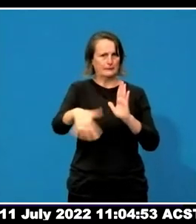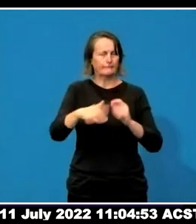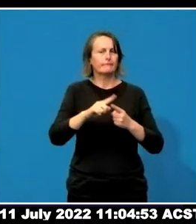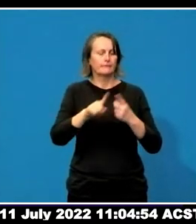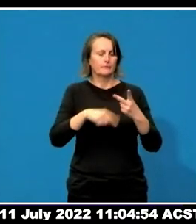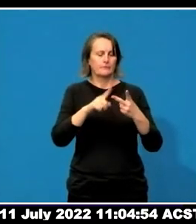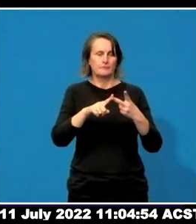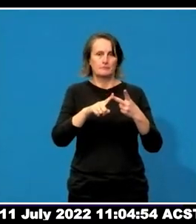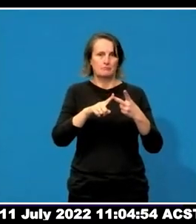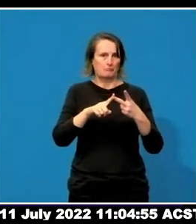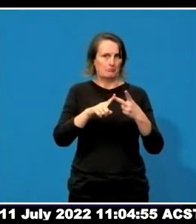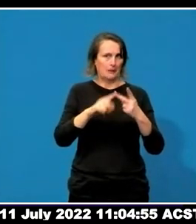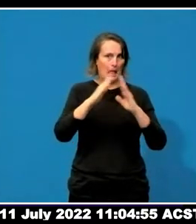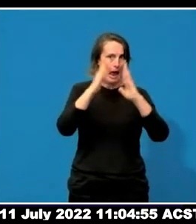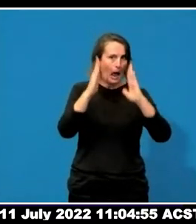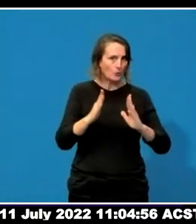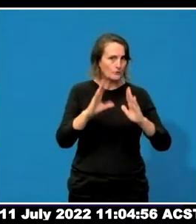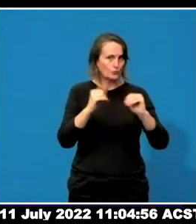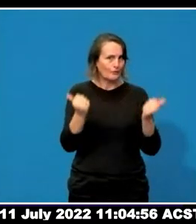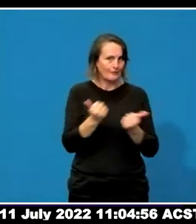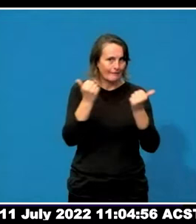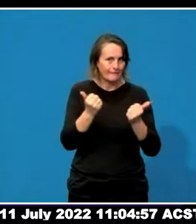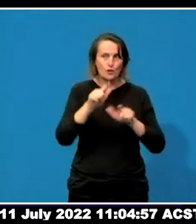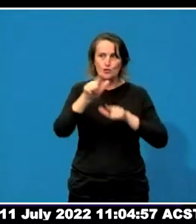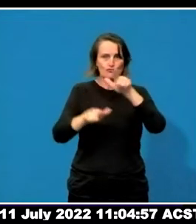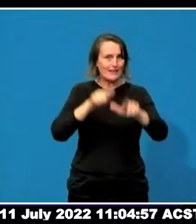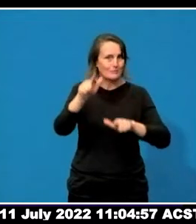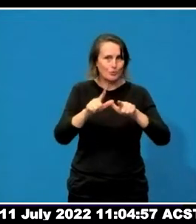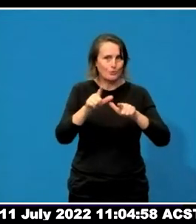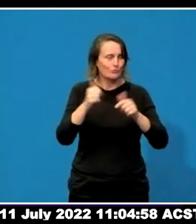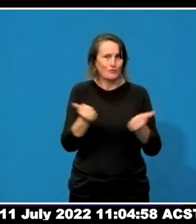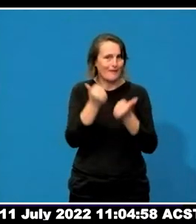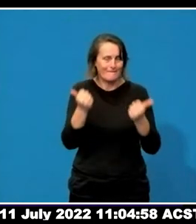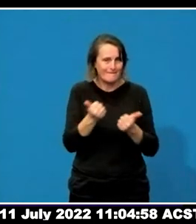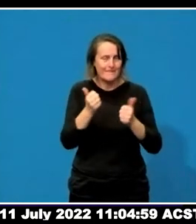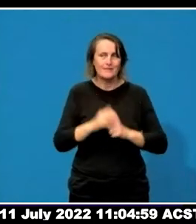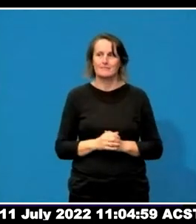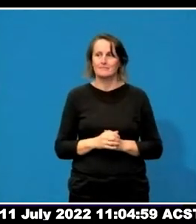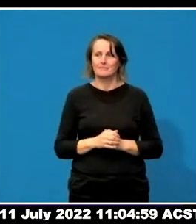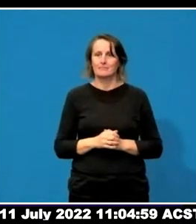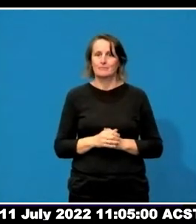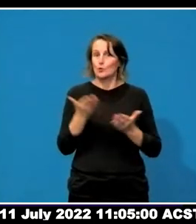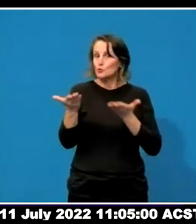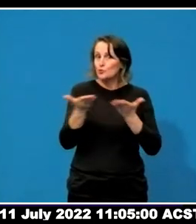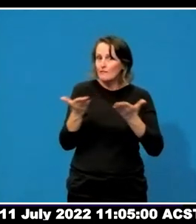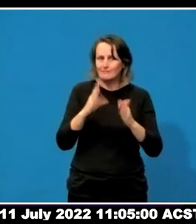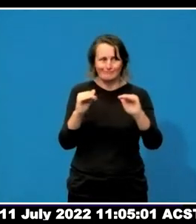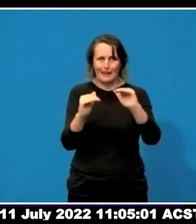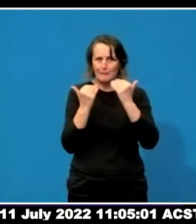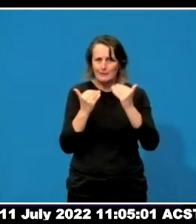transport shortages, limited or non-existent disability services, and language information